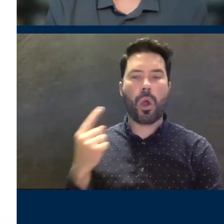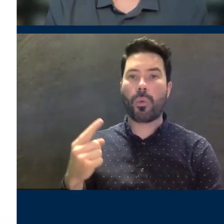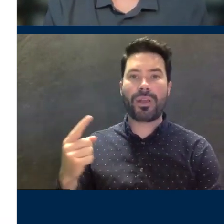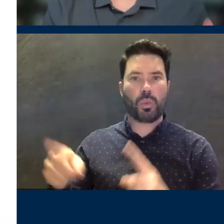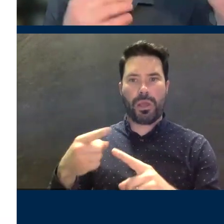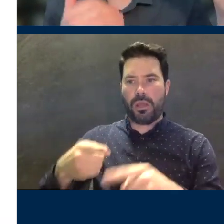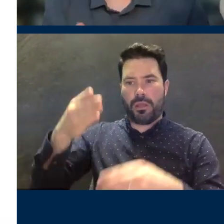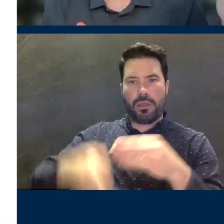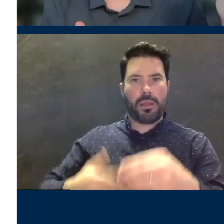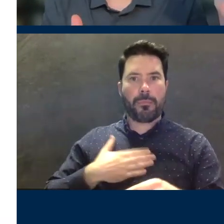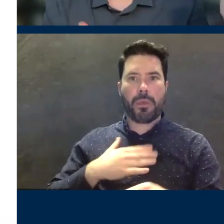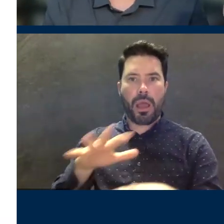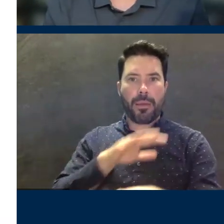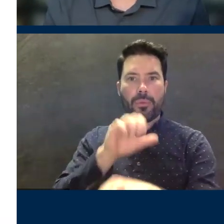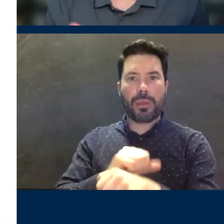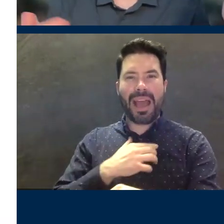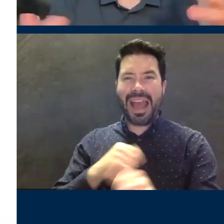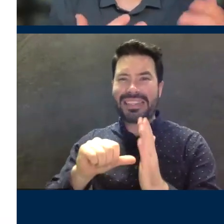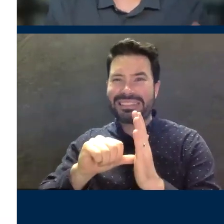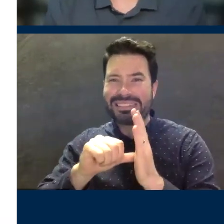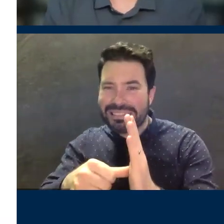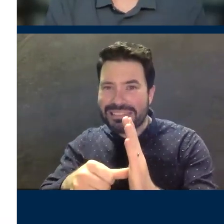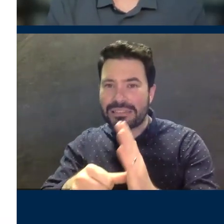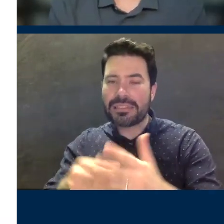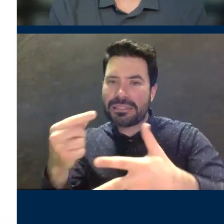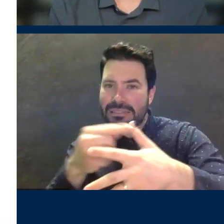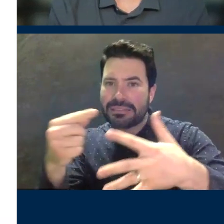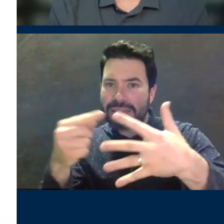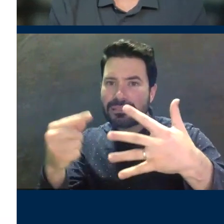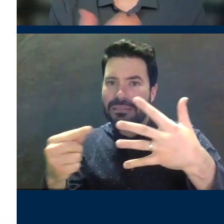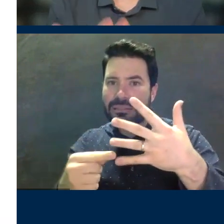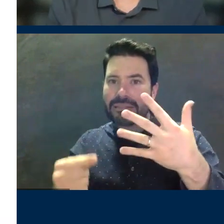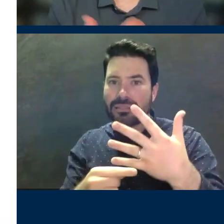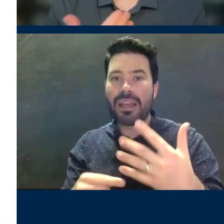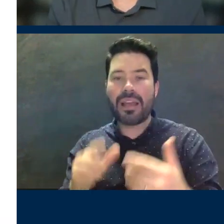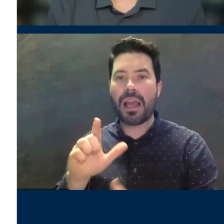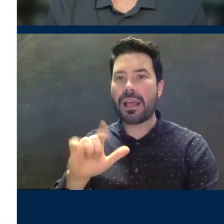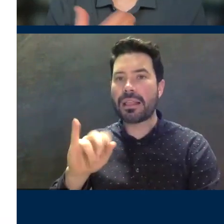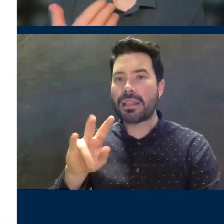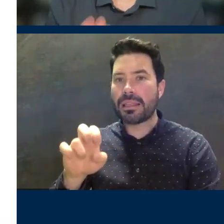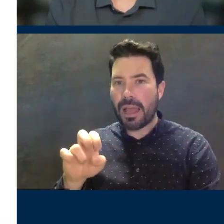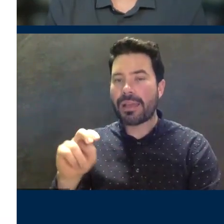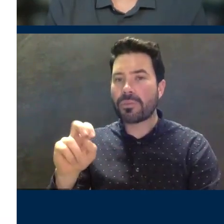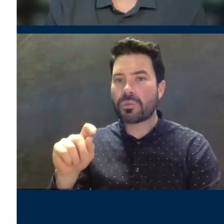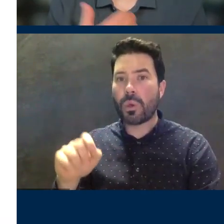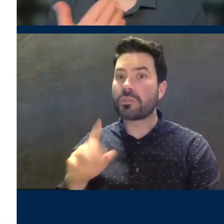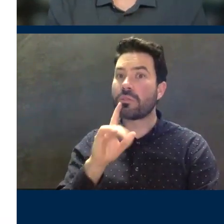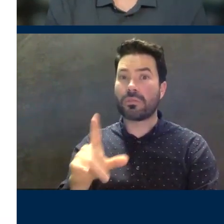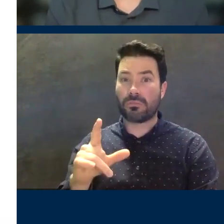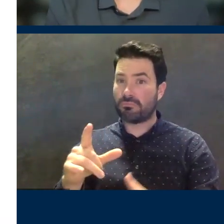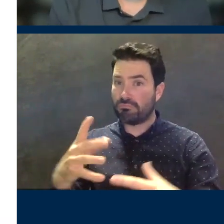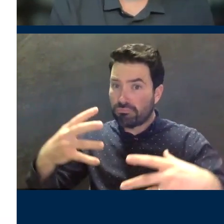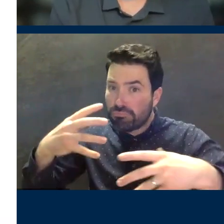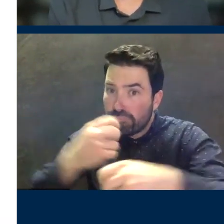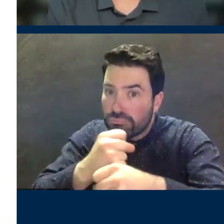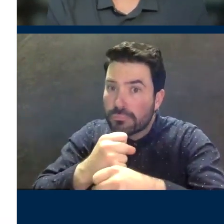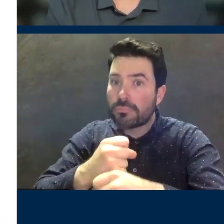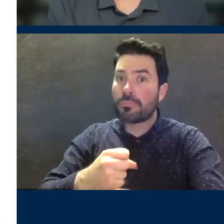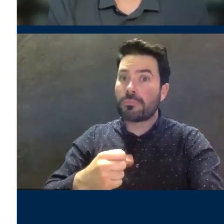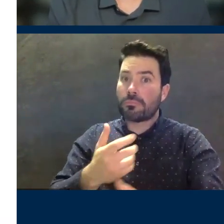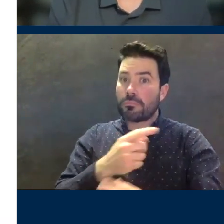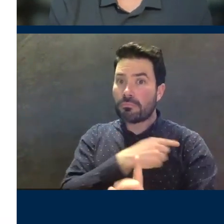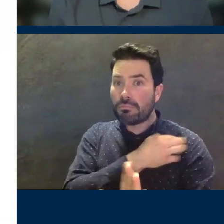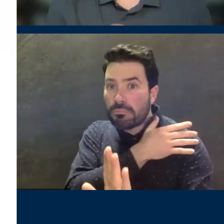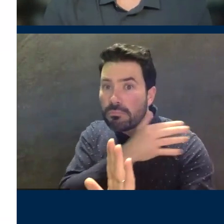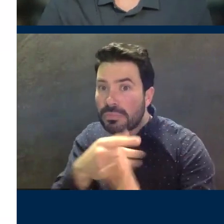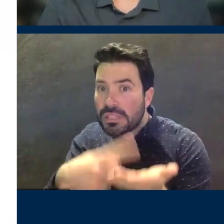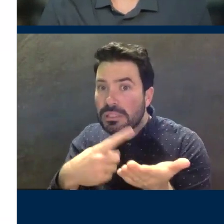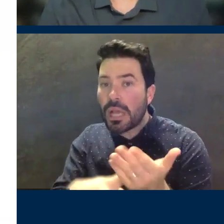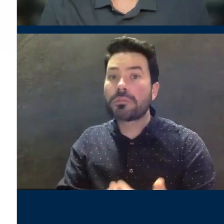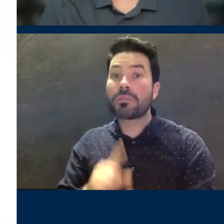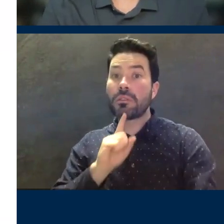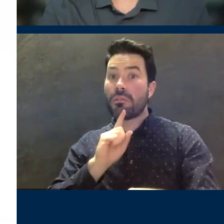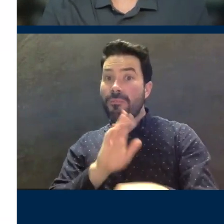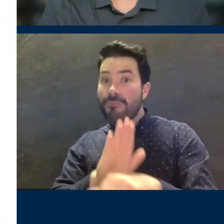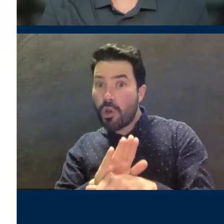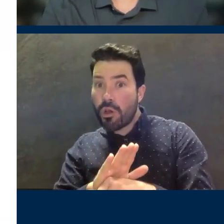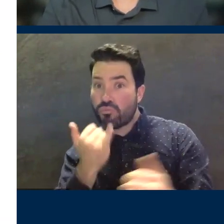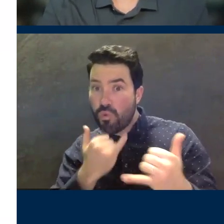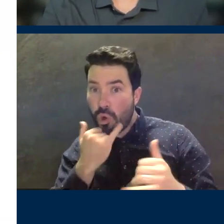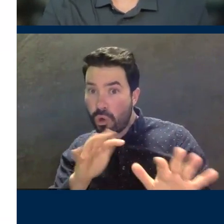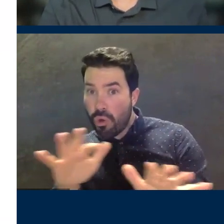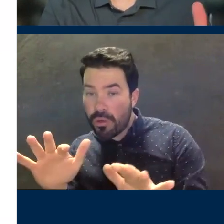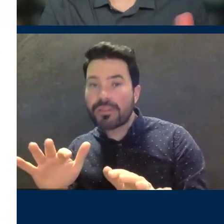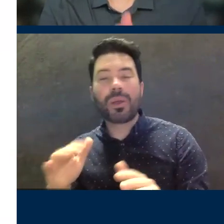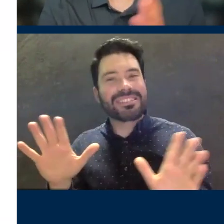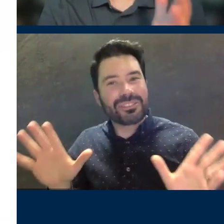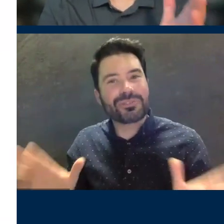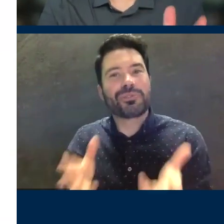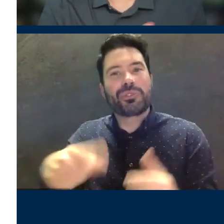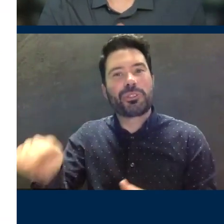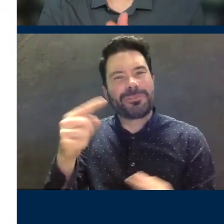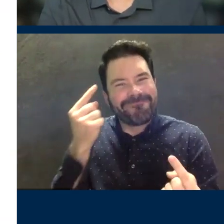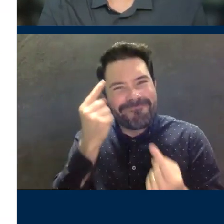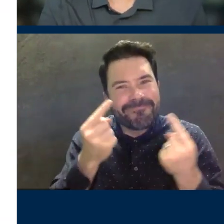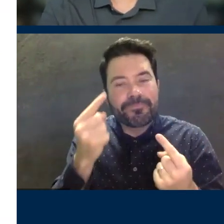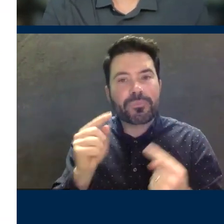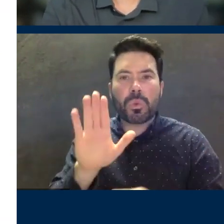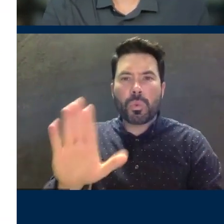and again in a print format, so everybody we can make sure it also reaffirms what has been shared. Confirm if there's any errors, and so I would encourage you to think about that in terms of your strategy wrapping up with the patient.